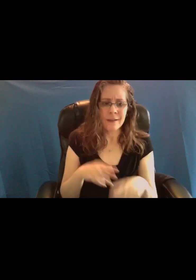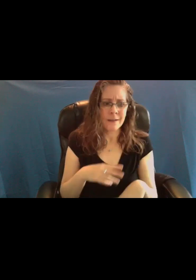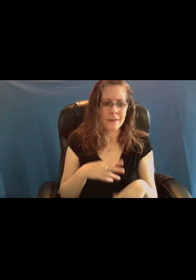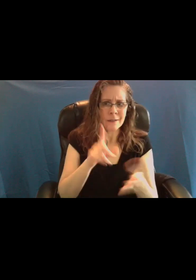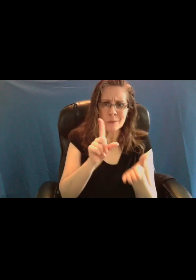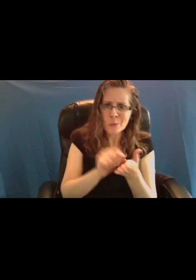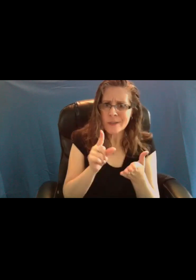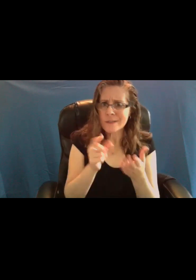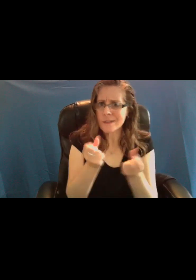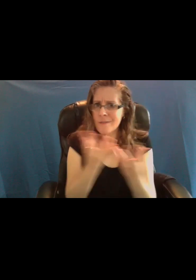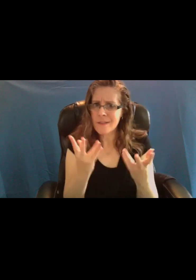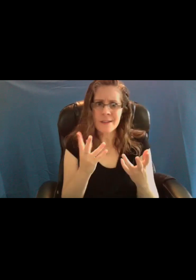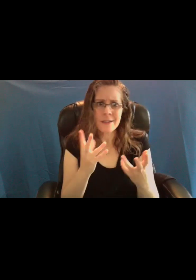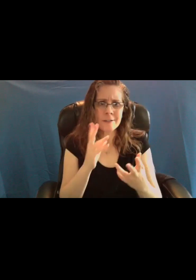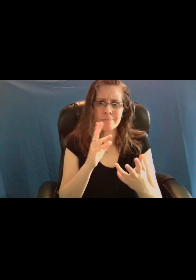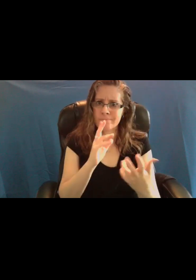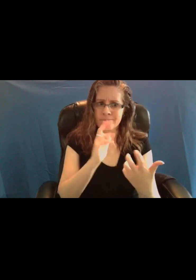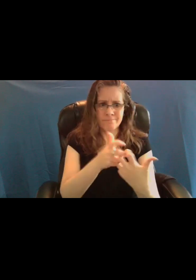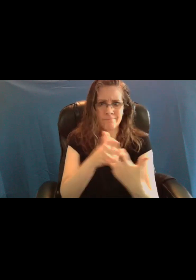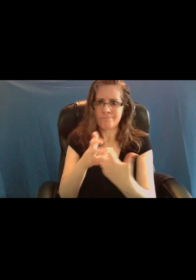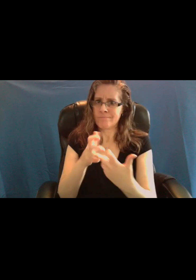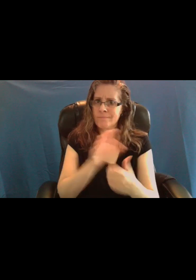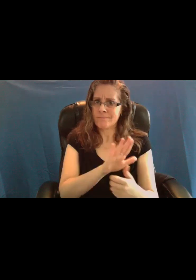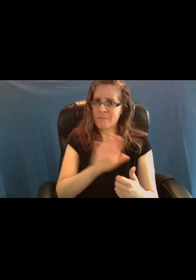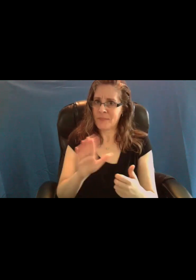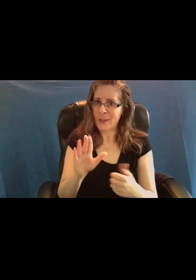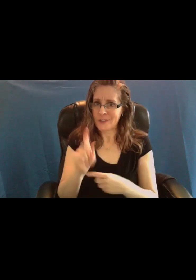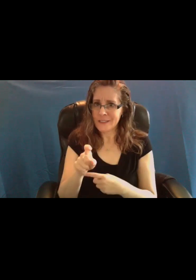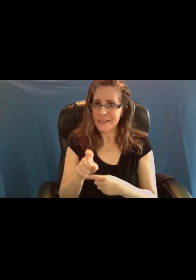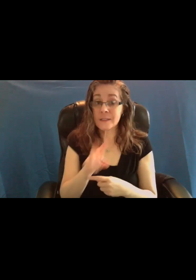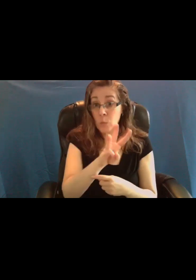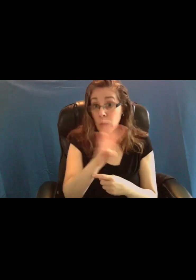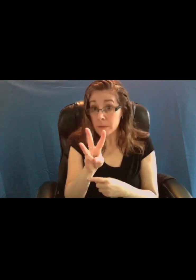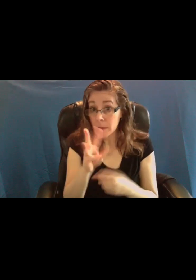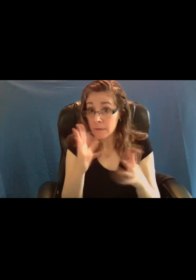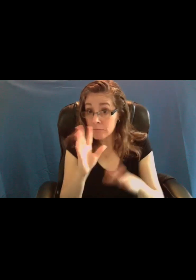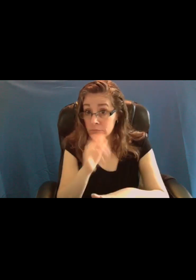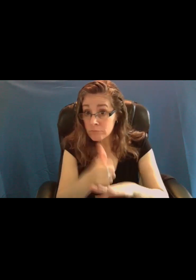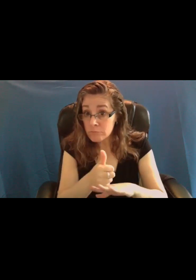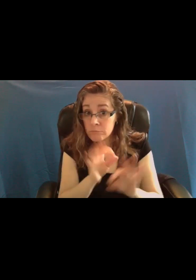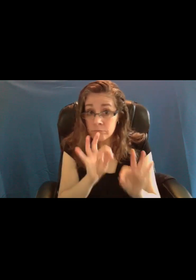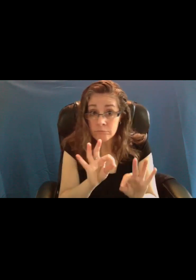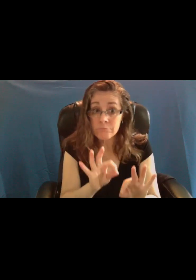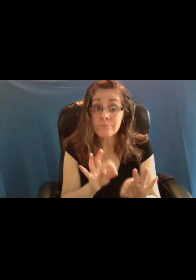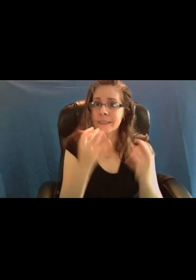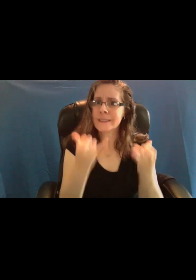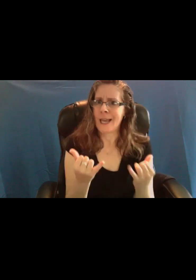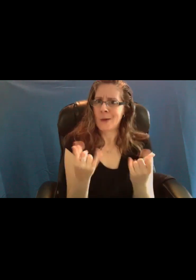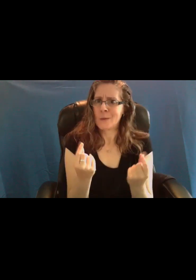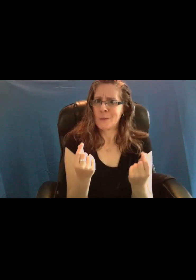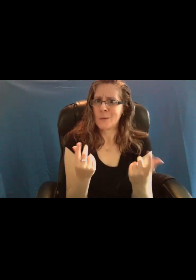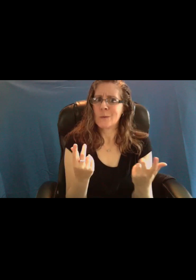You have got your website evaluated. What do you do? You provide